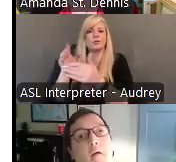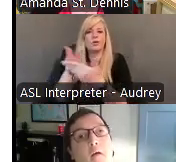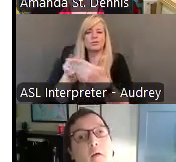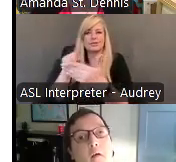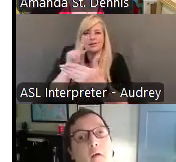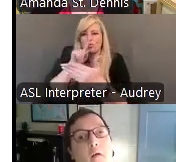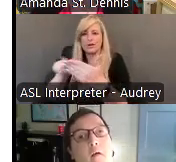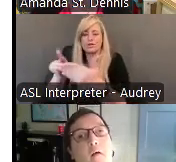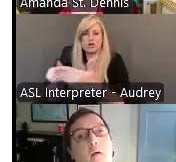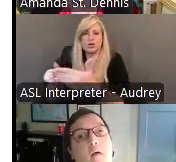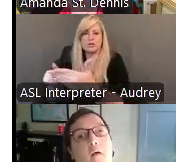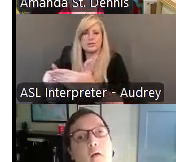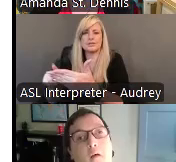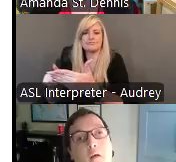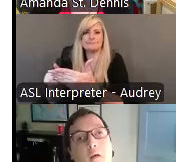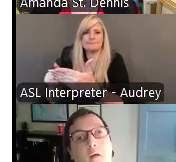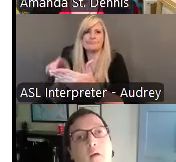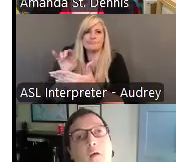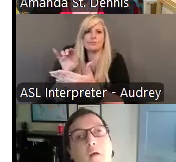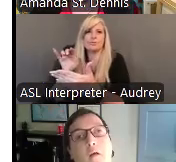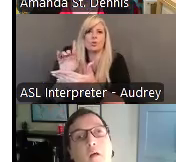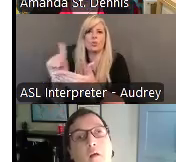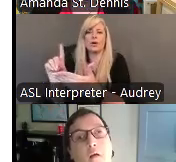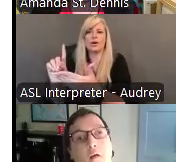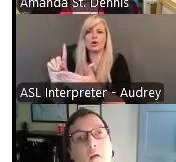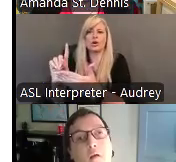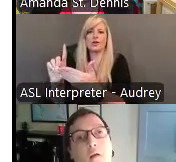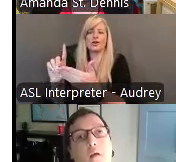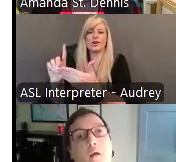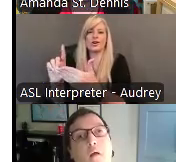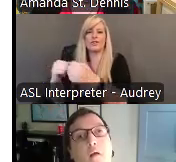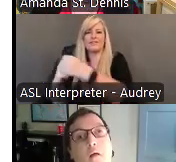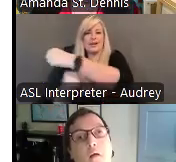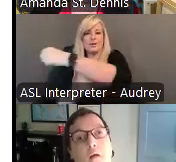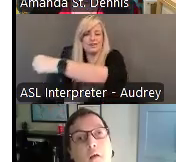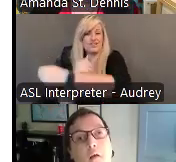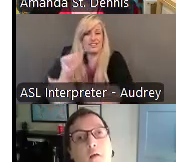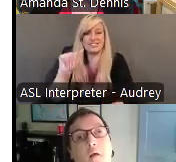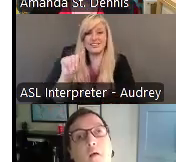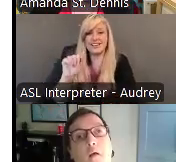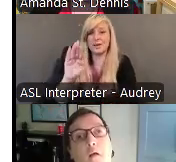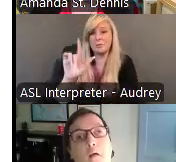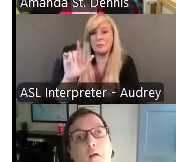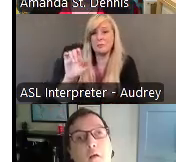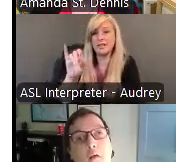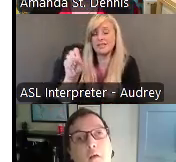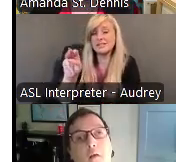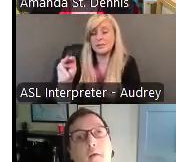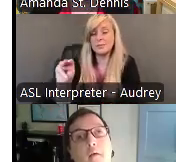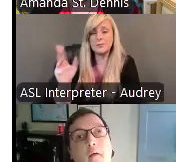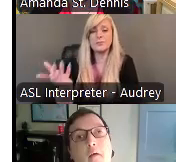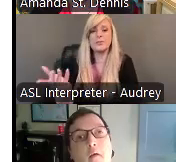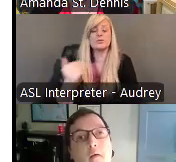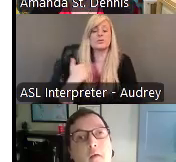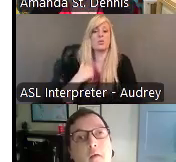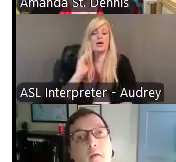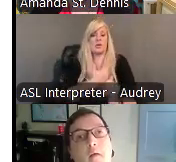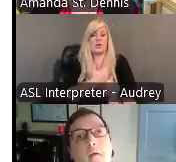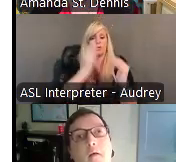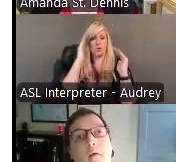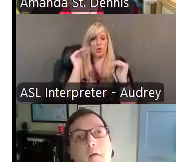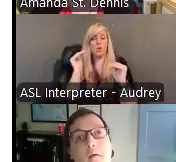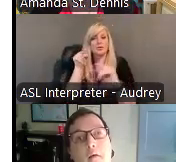foundation of ableism and ableist practices. Our hope is that this is a tool that can be used to